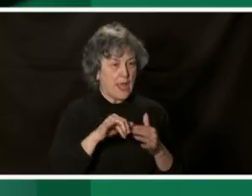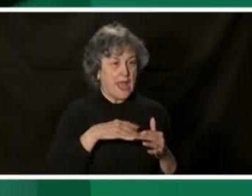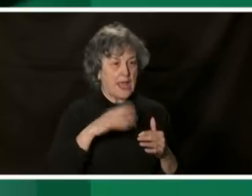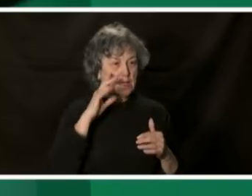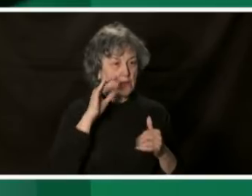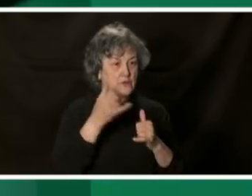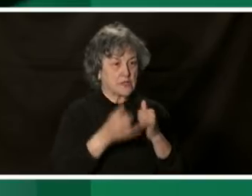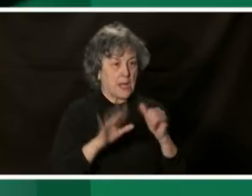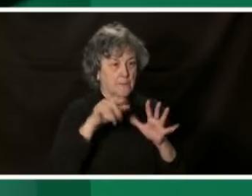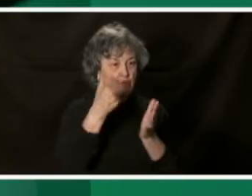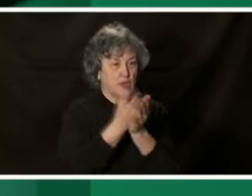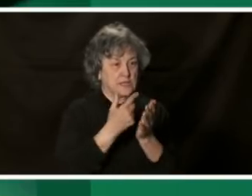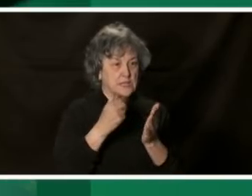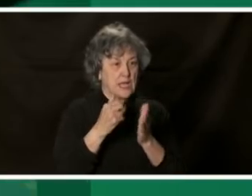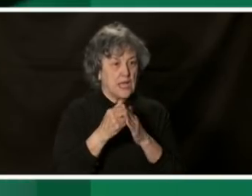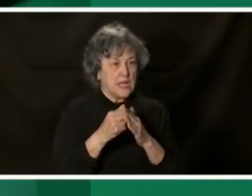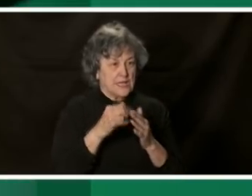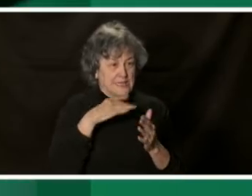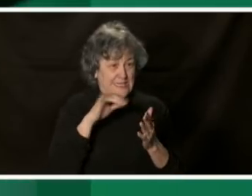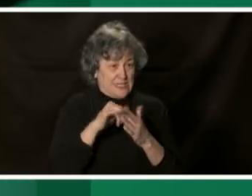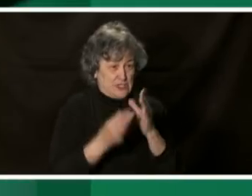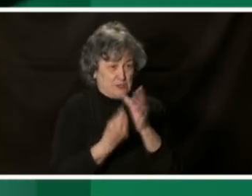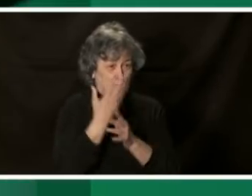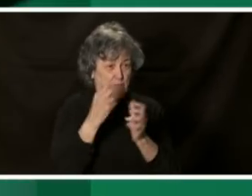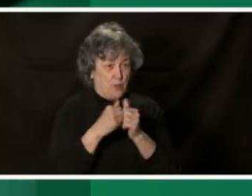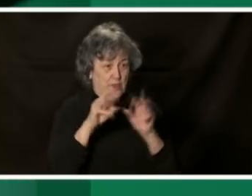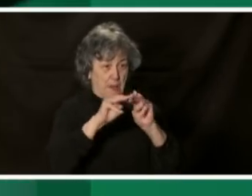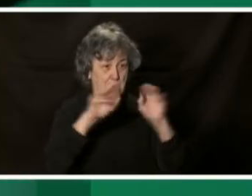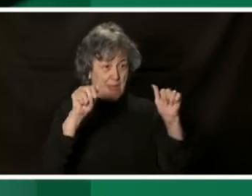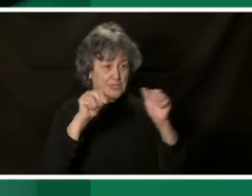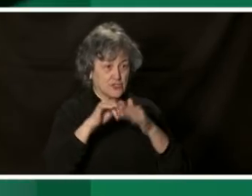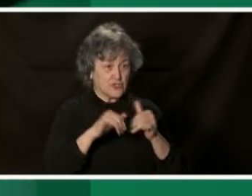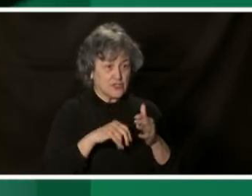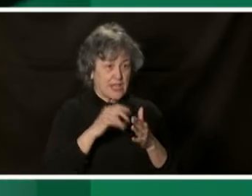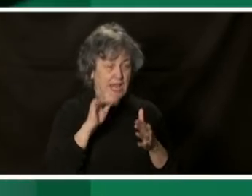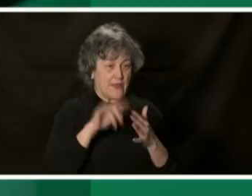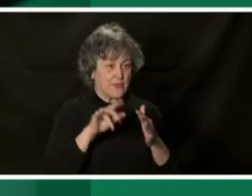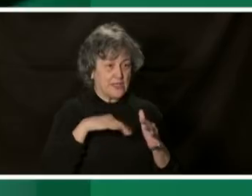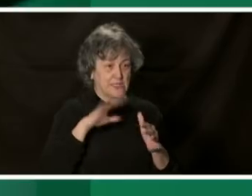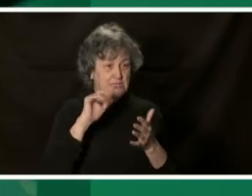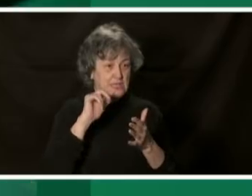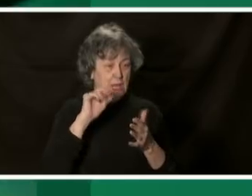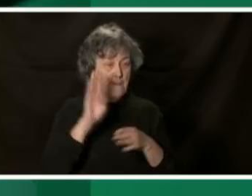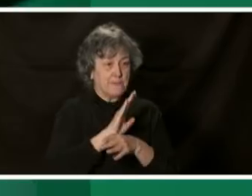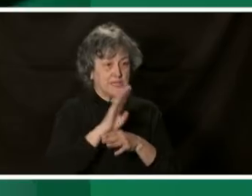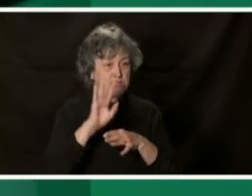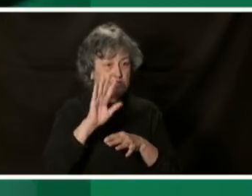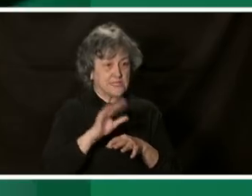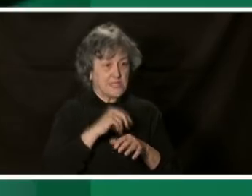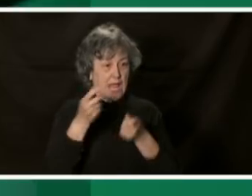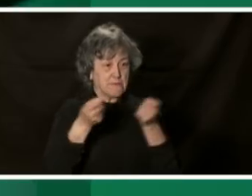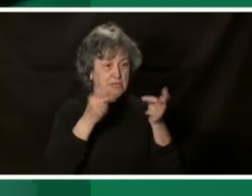I'M GRADUATING THIS SPRING WITH A DUAL MASTER'S IN PUBLIC HEALTH AND BUSINESS ADMINISTRATION. I JUST WANT TO SAY CONGRATULATIONS TO ALL THE